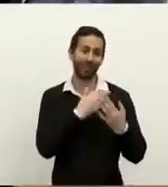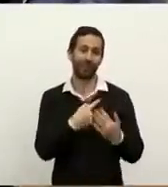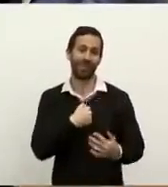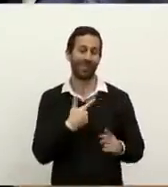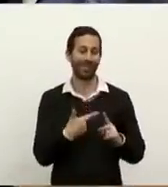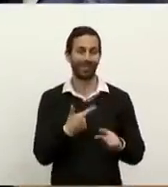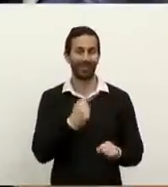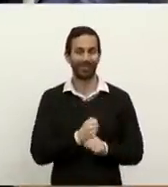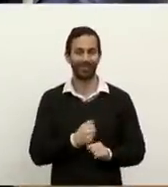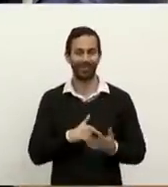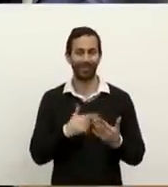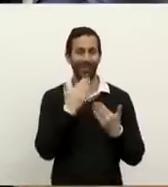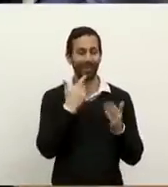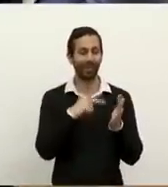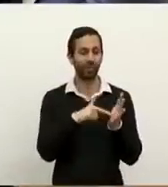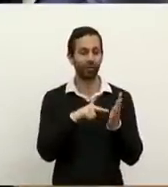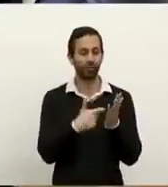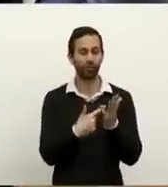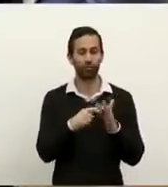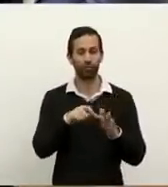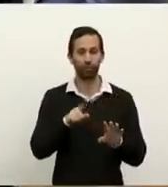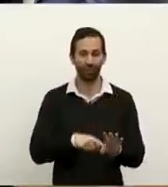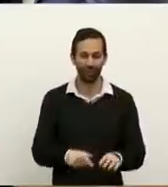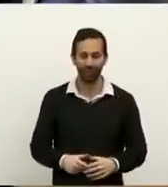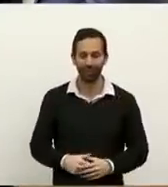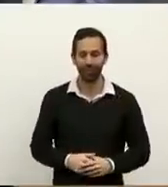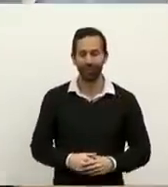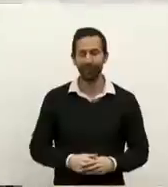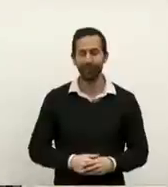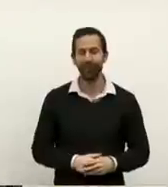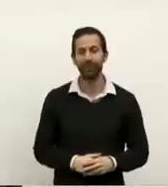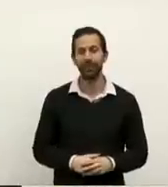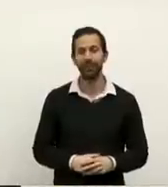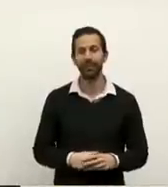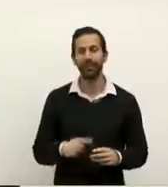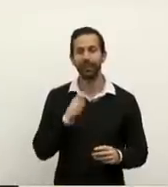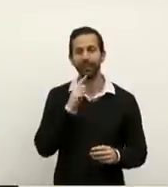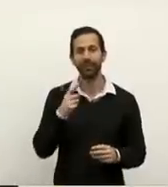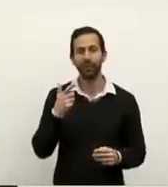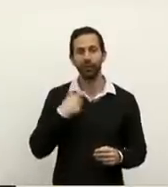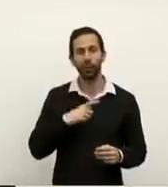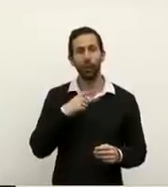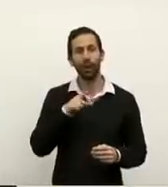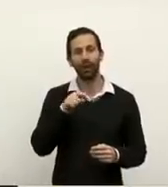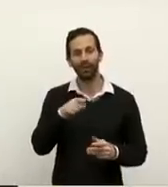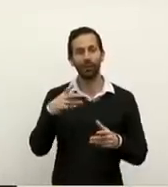Thank you, Trudy, I think this is when I say why is it part of our top three priority?